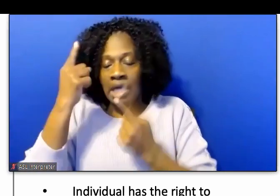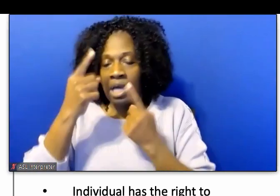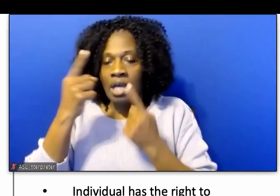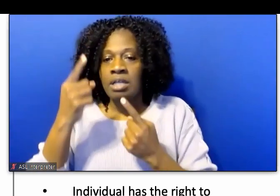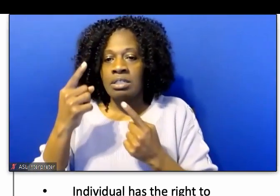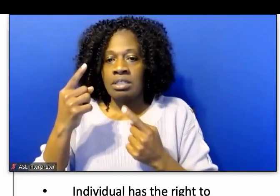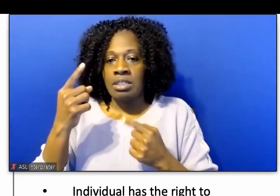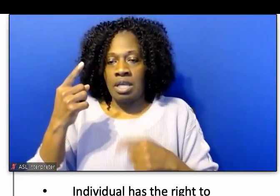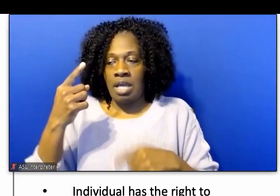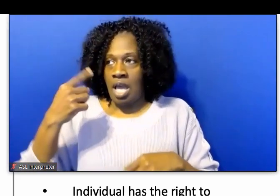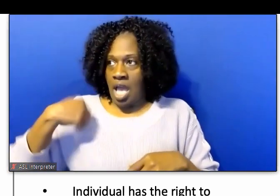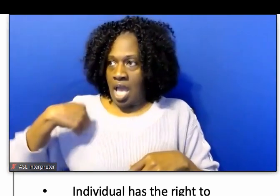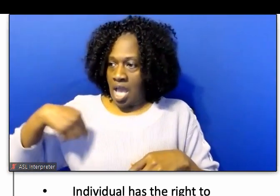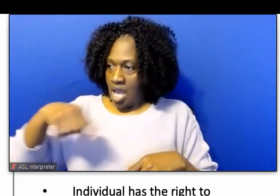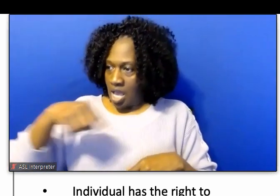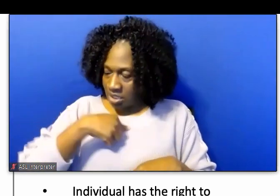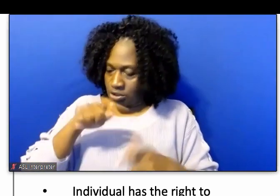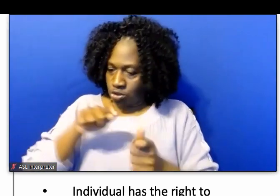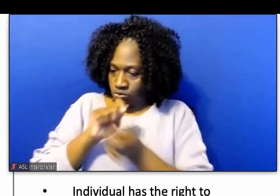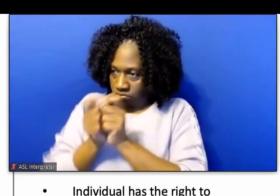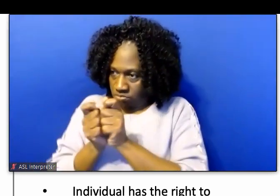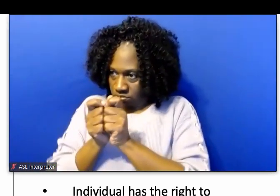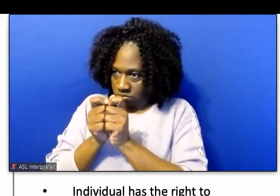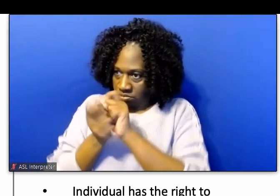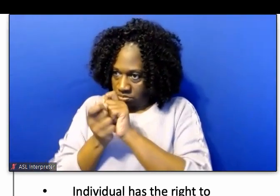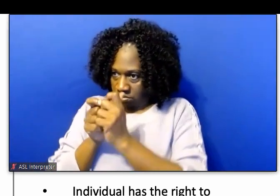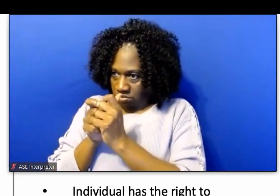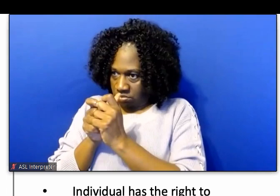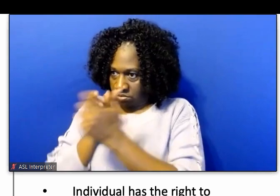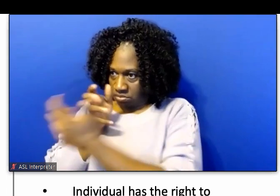that needs to accommodate the person. The individual has the right to participate